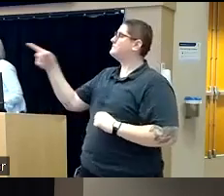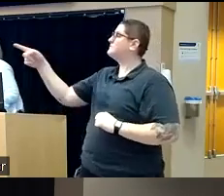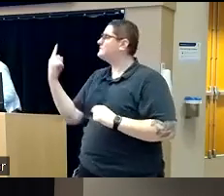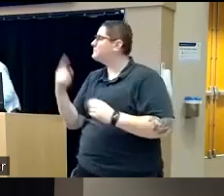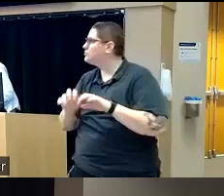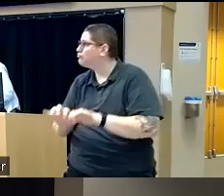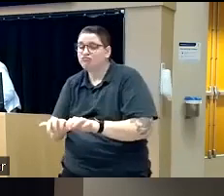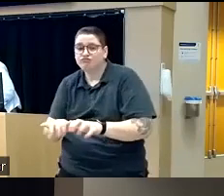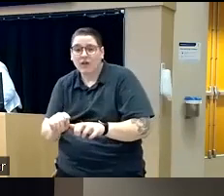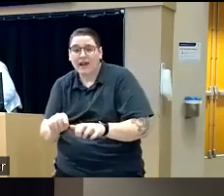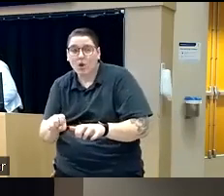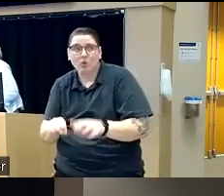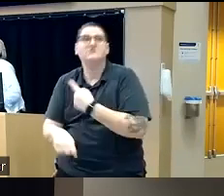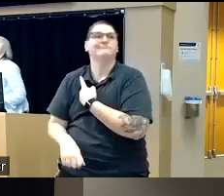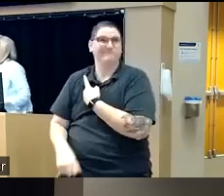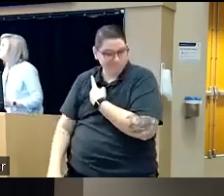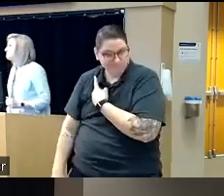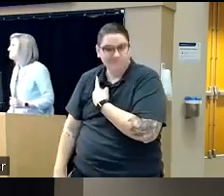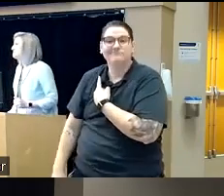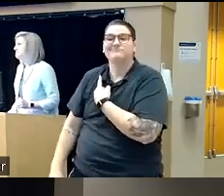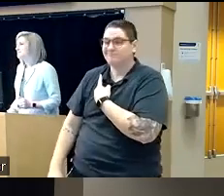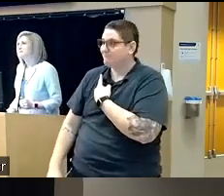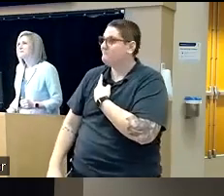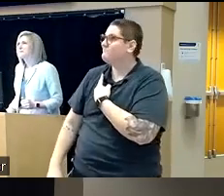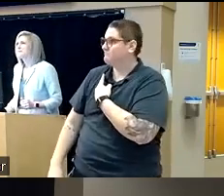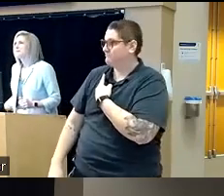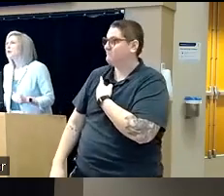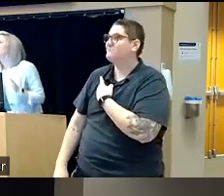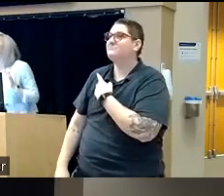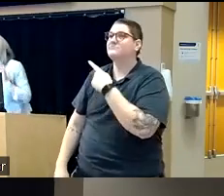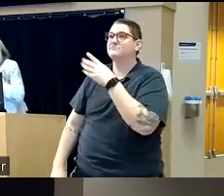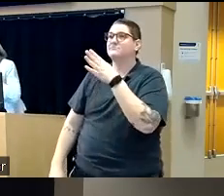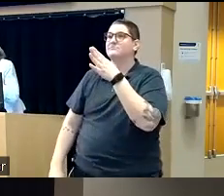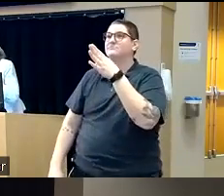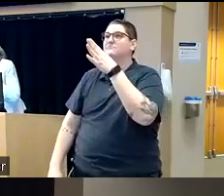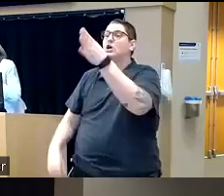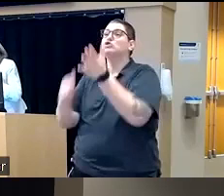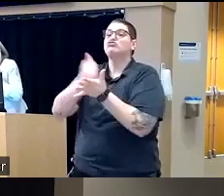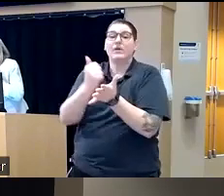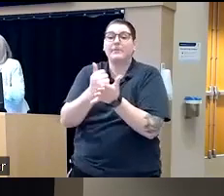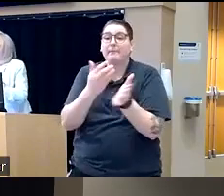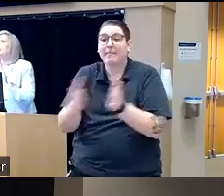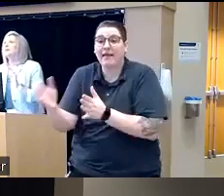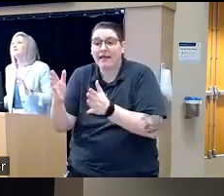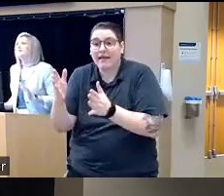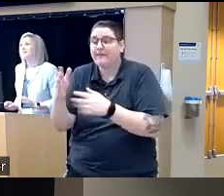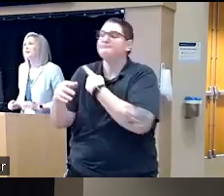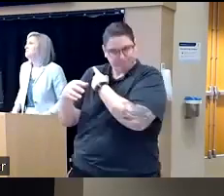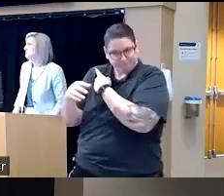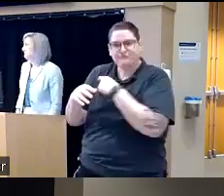what was that your notes bye treatment planning yep